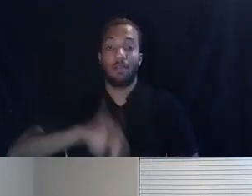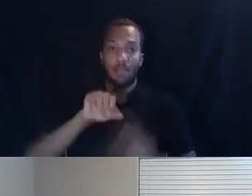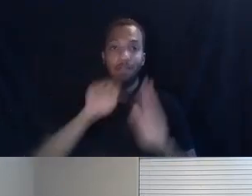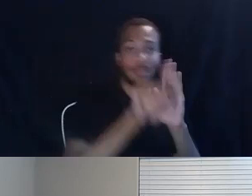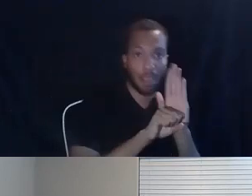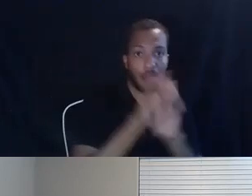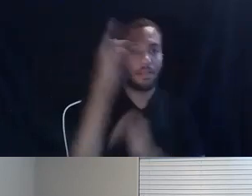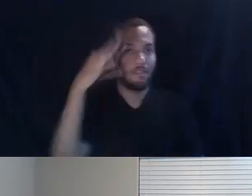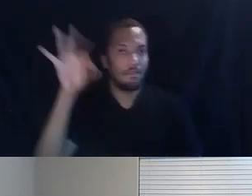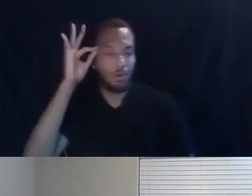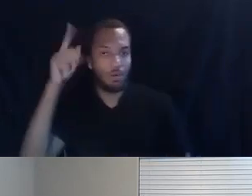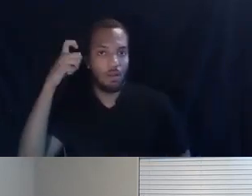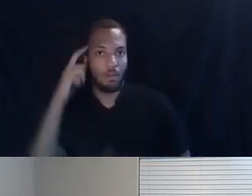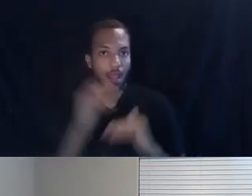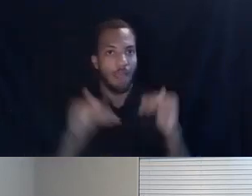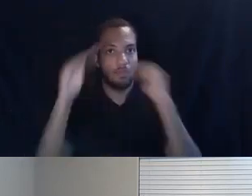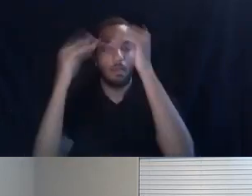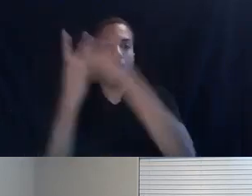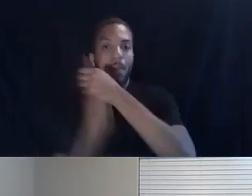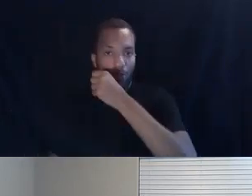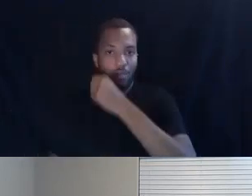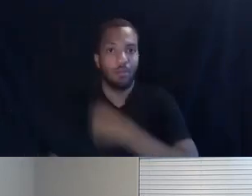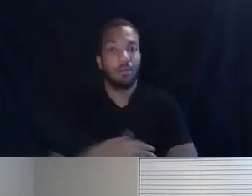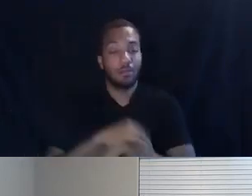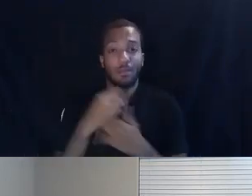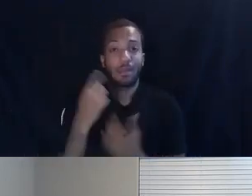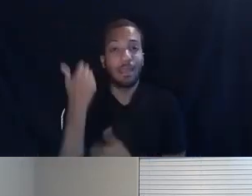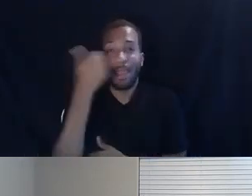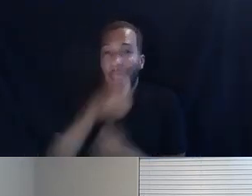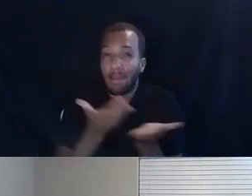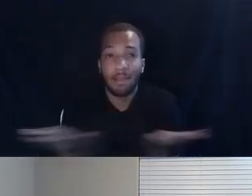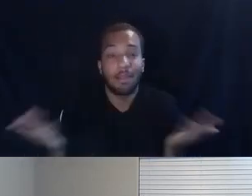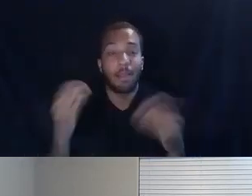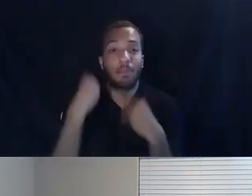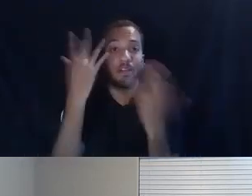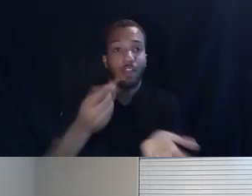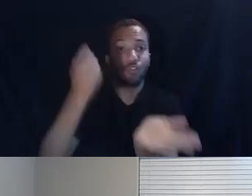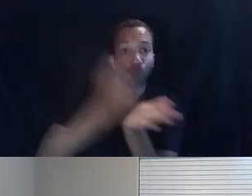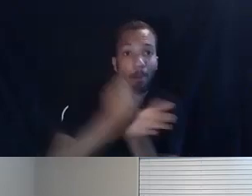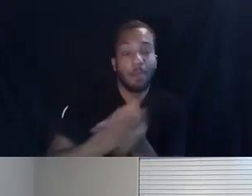There are community benefits or programs or activities that provide treatment, promote health and healing and address disparities